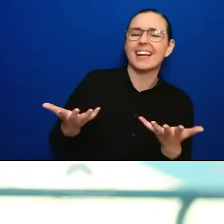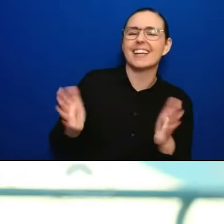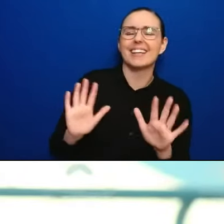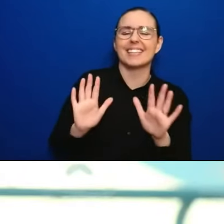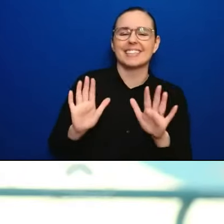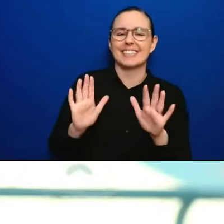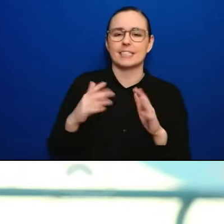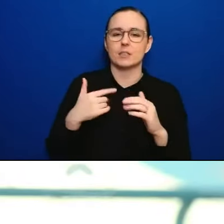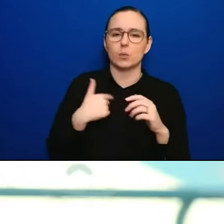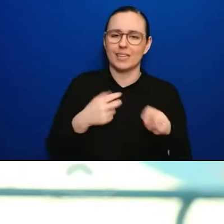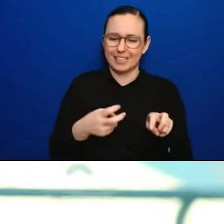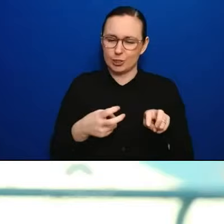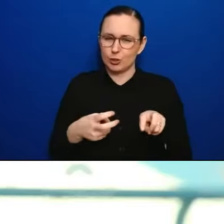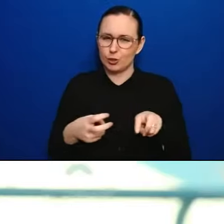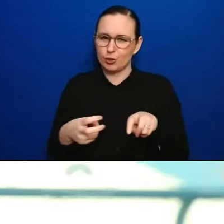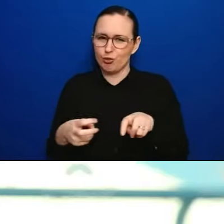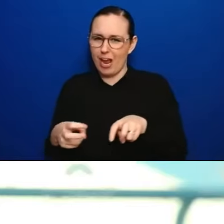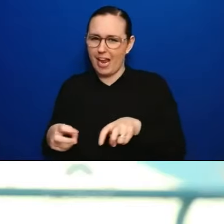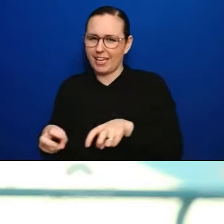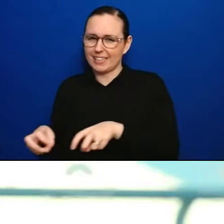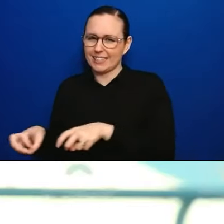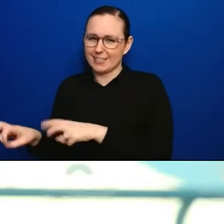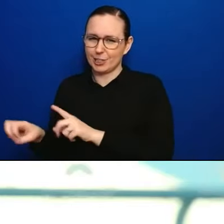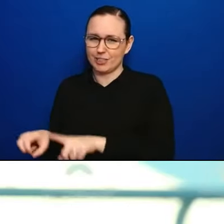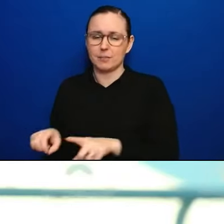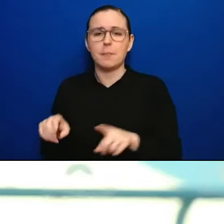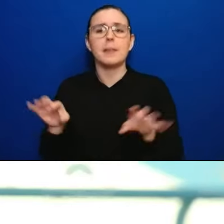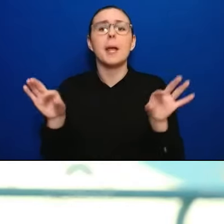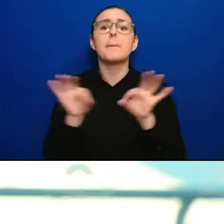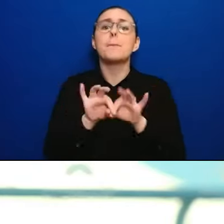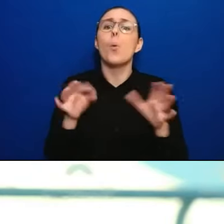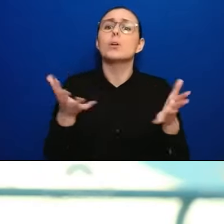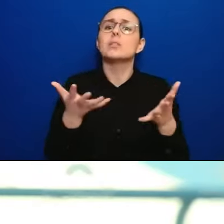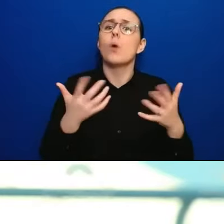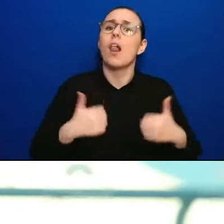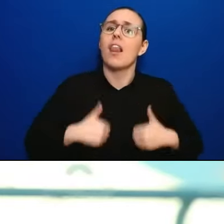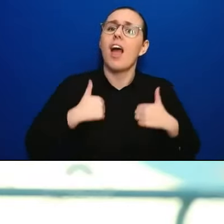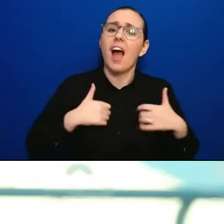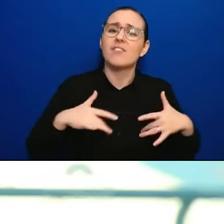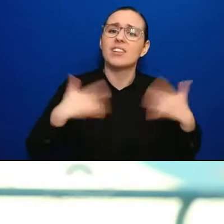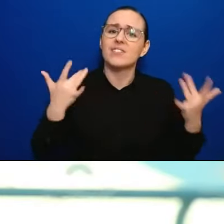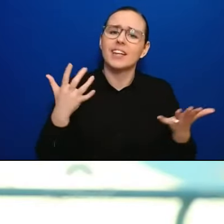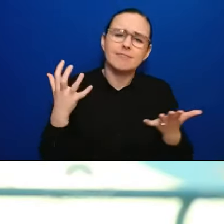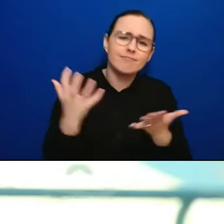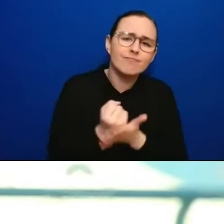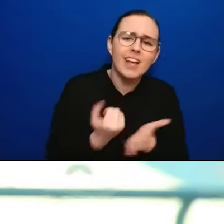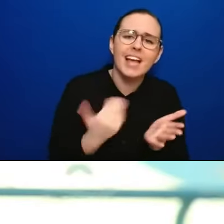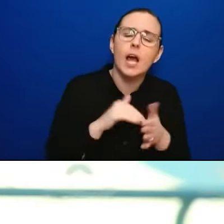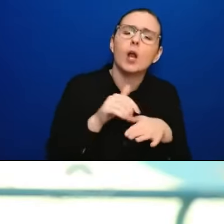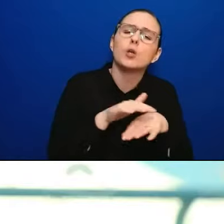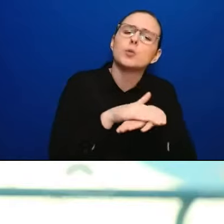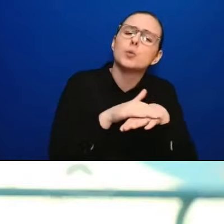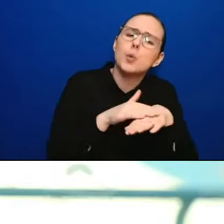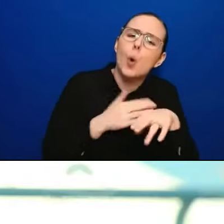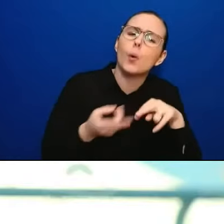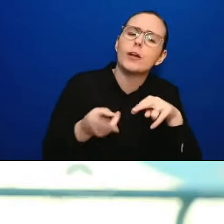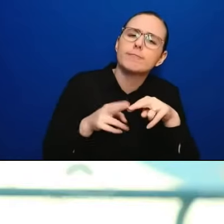But I do think at some point we're going to get to a place where we can think about having those important life events